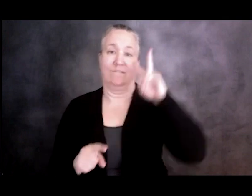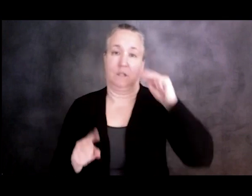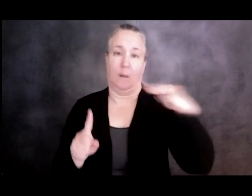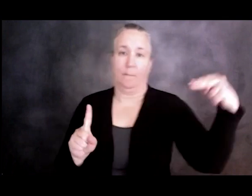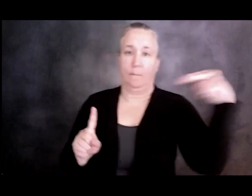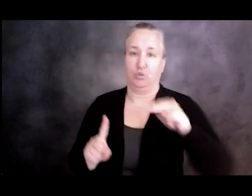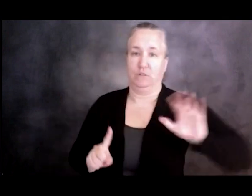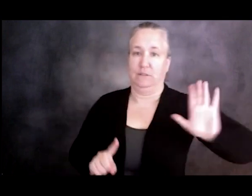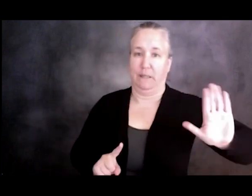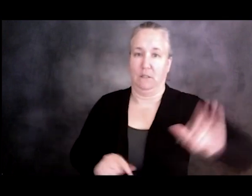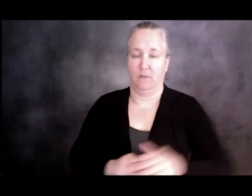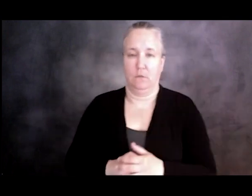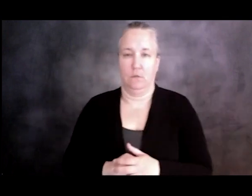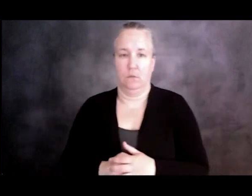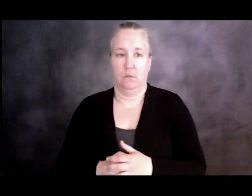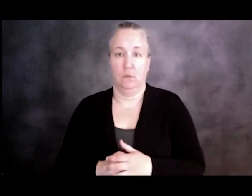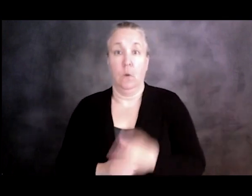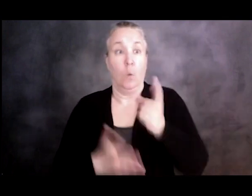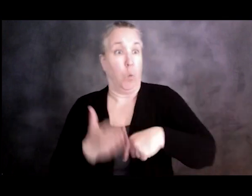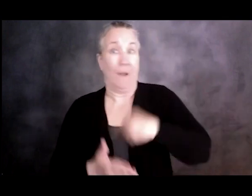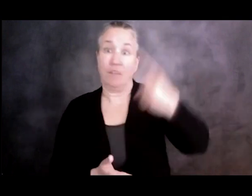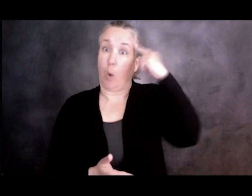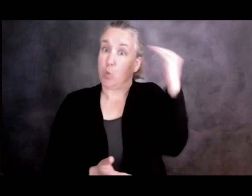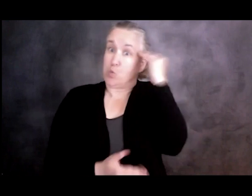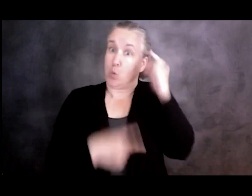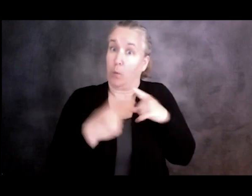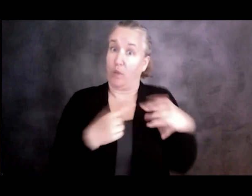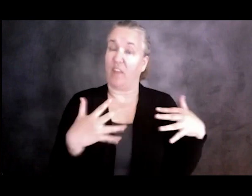globally reimagining what we thought we knew about the conflict.